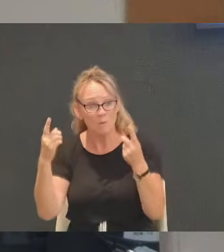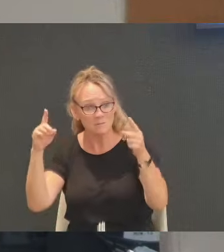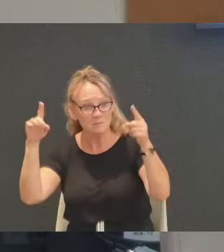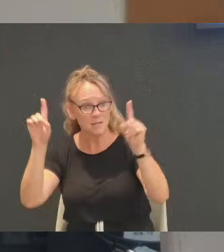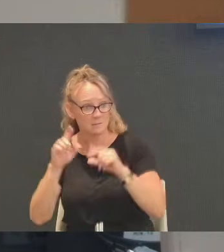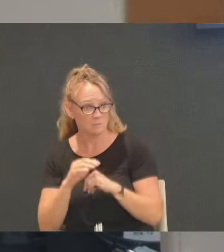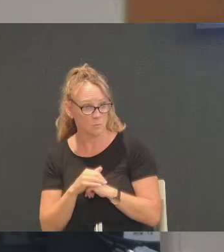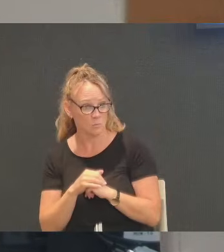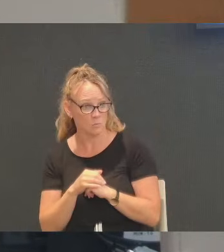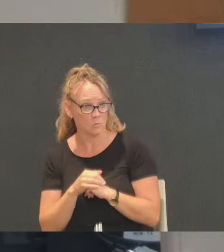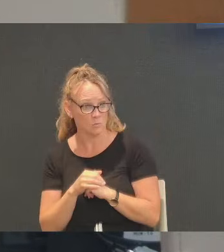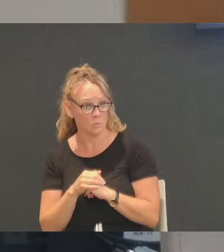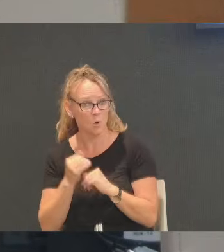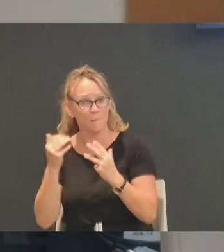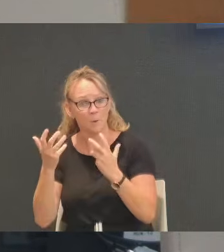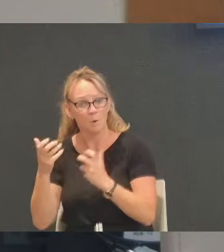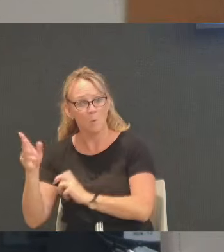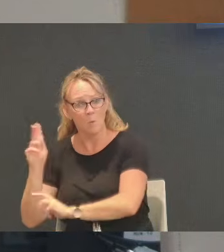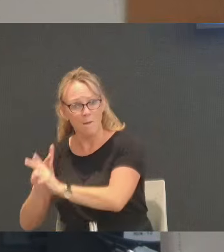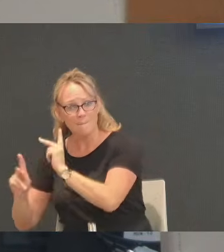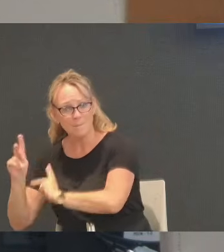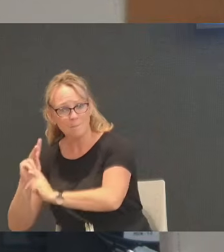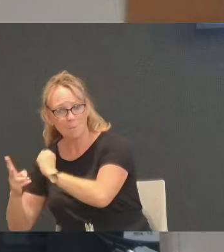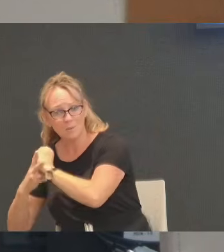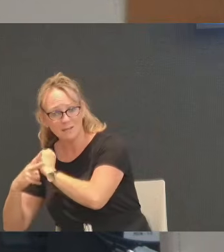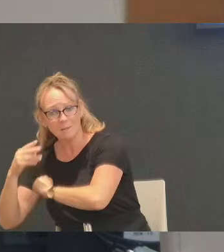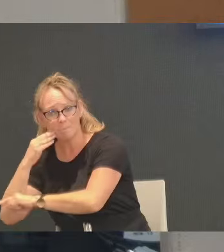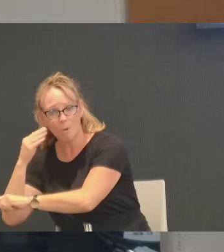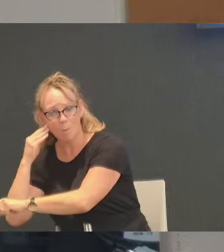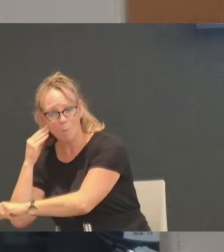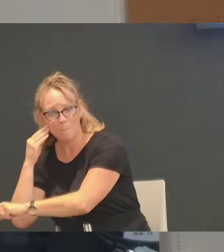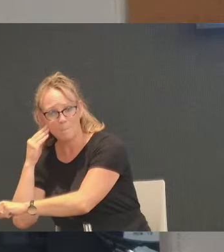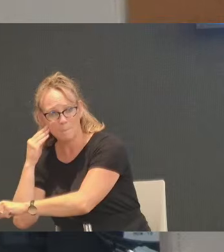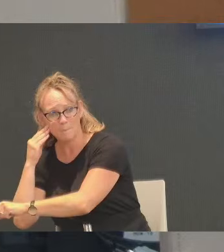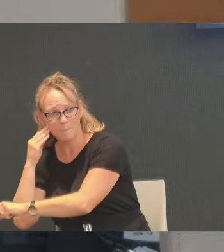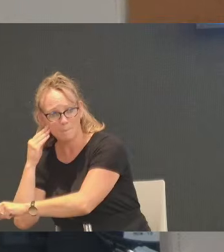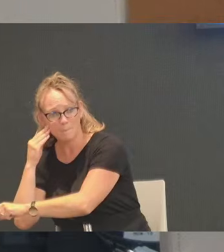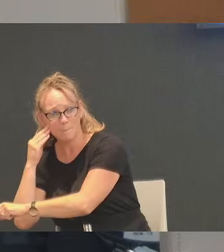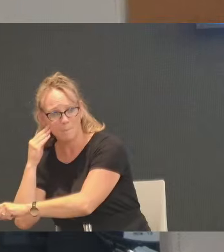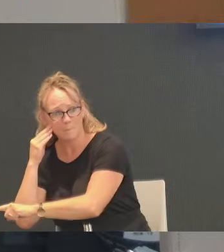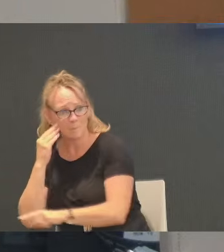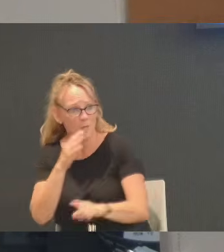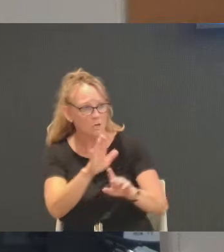to also make sure people can hold on to their homes. If we did the other one that I talked to,